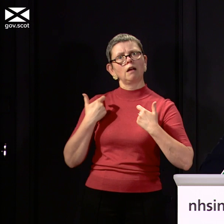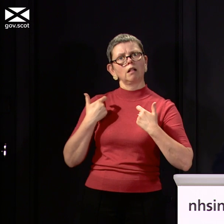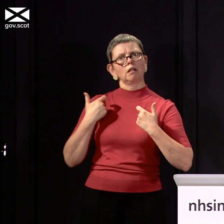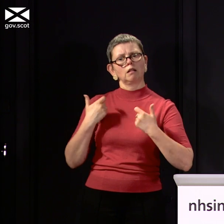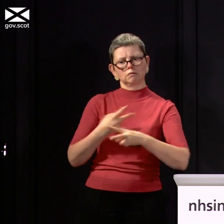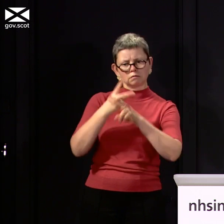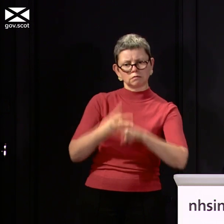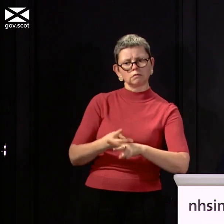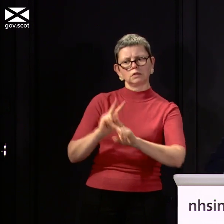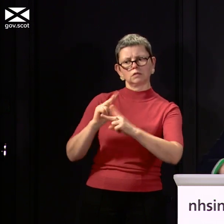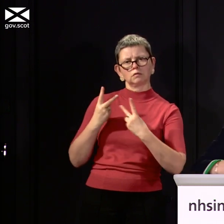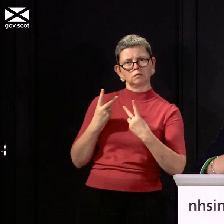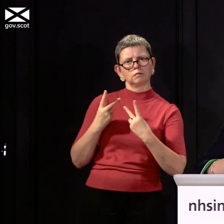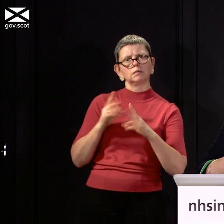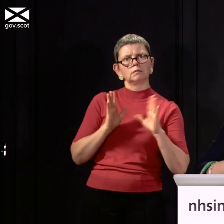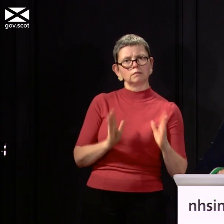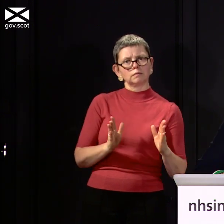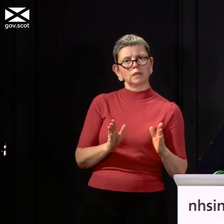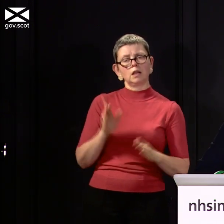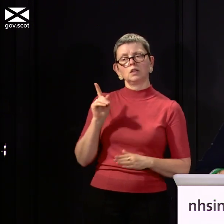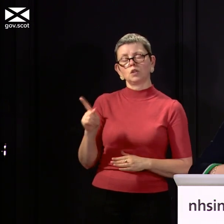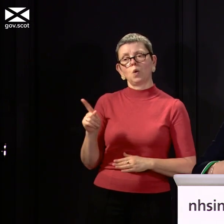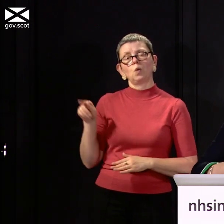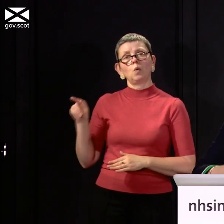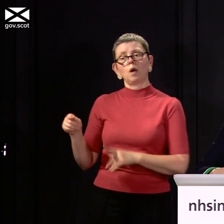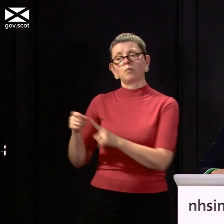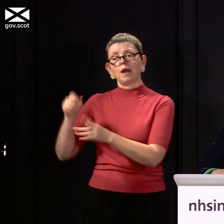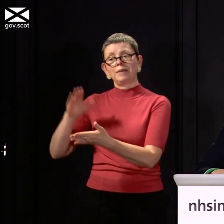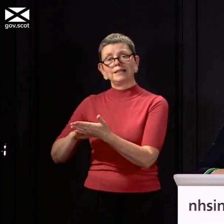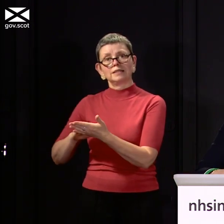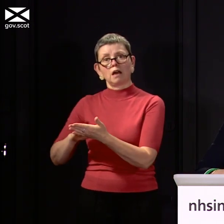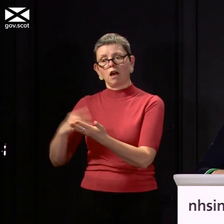border control, what the Prime Minister announces in terms of easing up of restrictions will